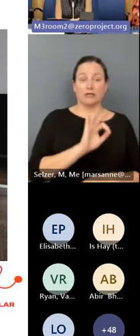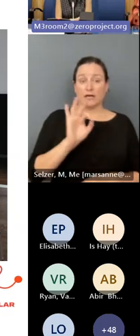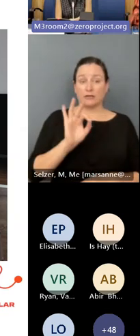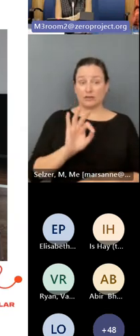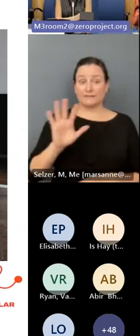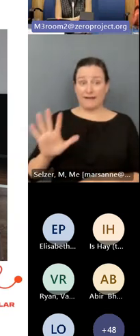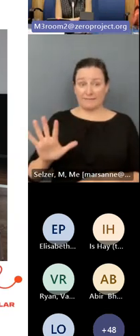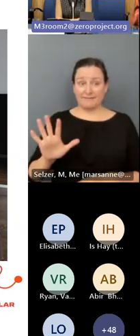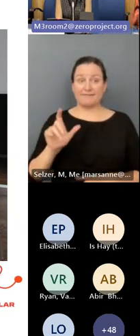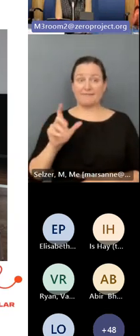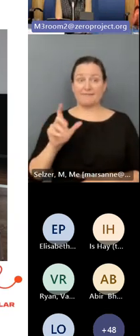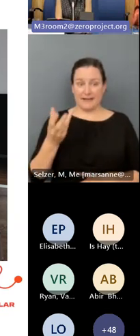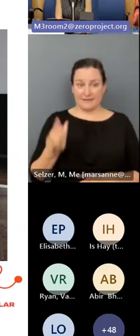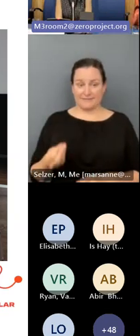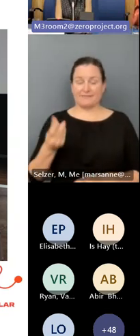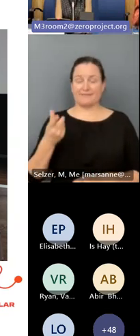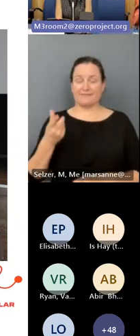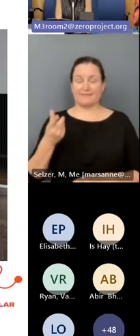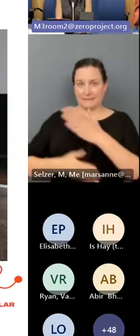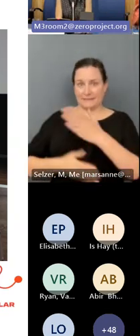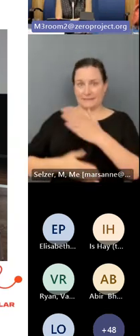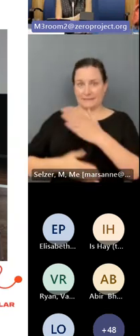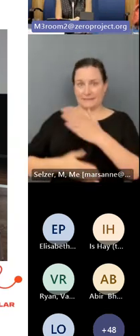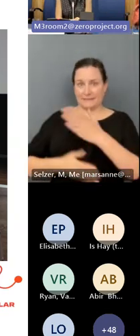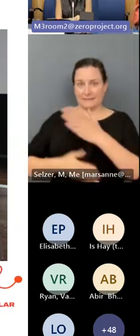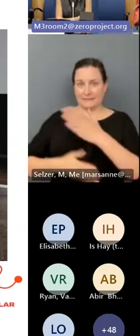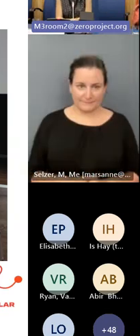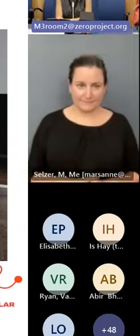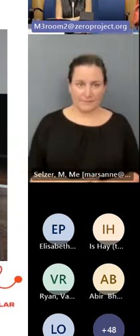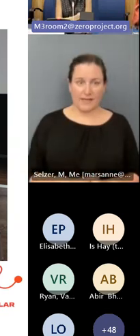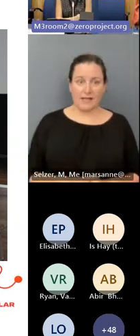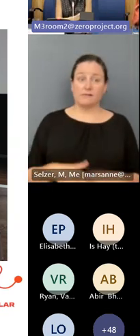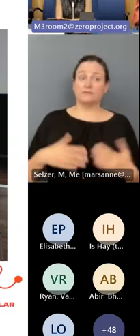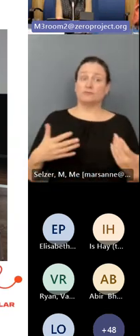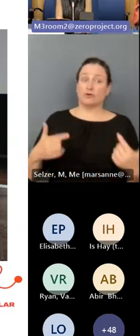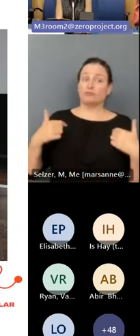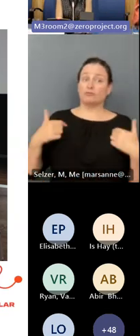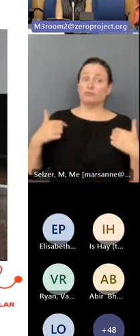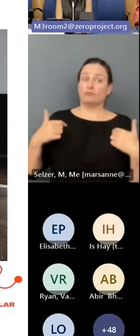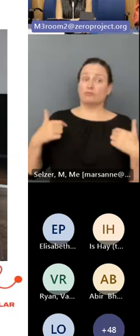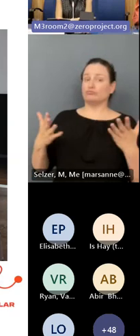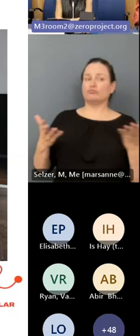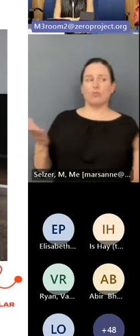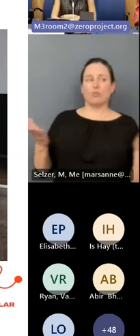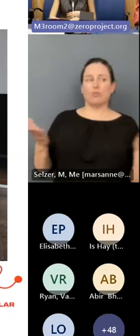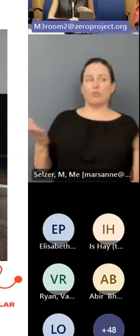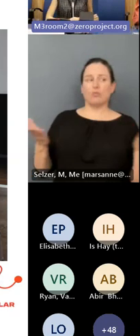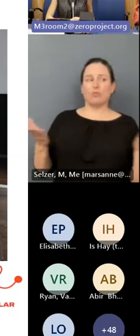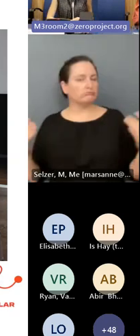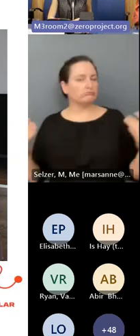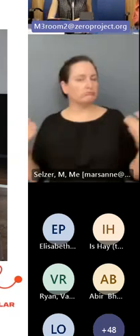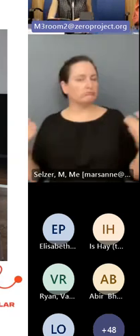has shown improvement in their grades and we have paved the way for them to have decent employment